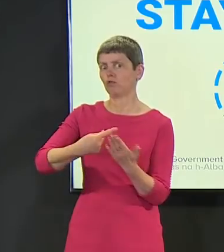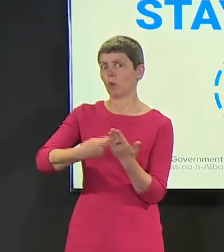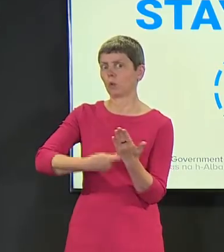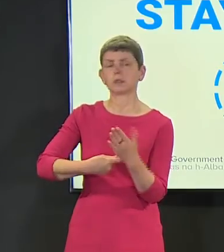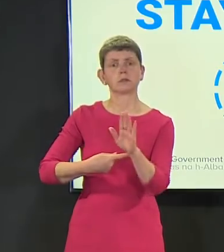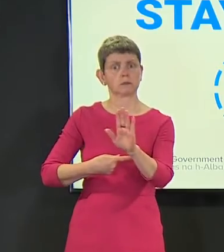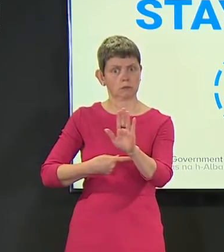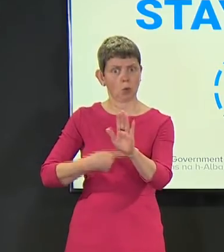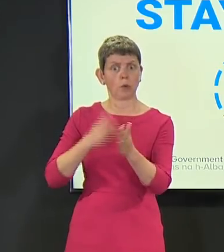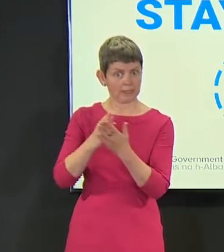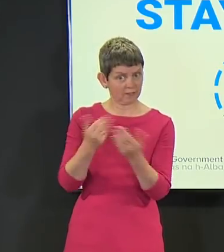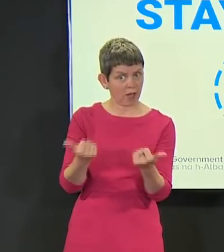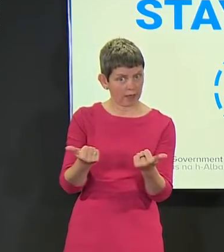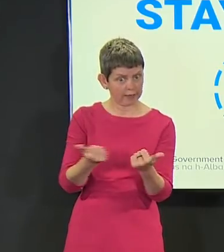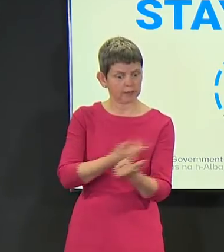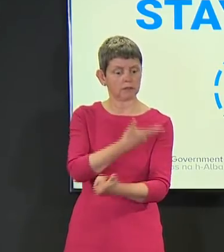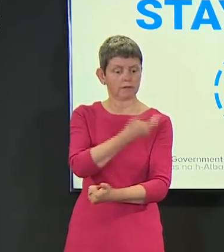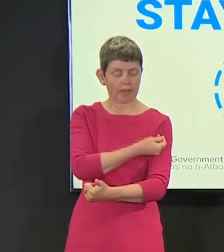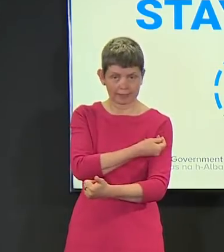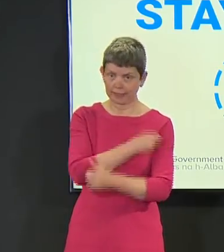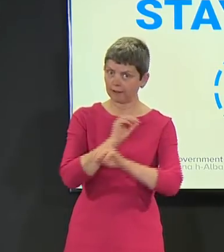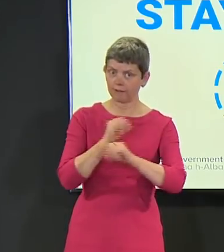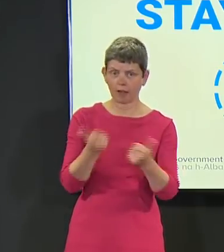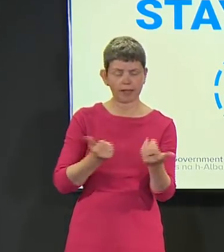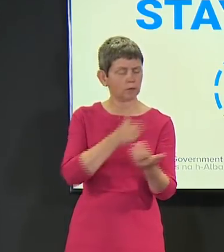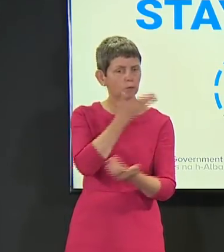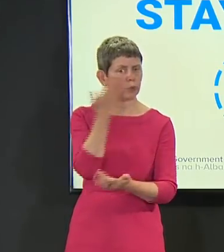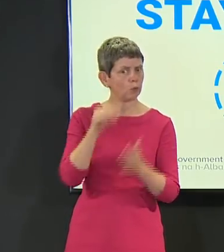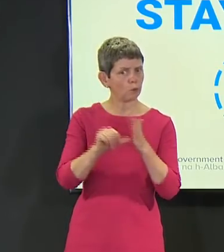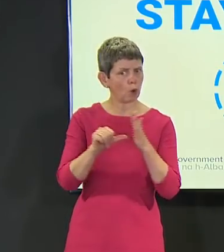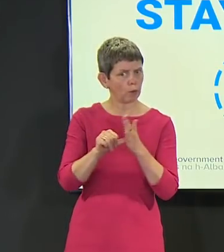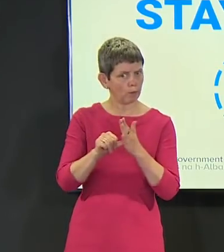for the vaccine during Ramadan Ramadan if you're invited to do so